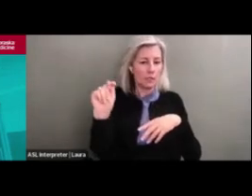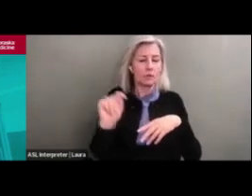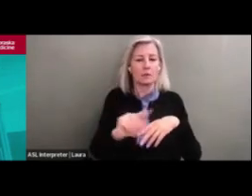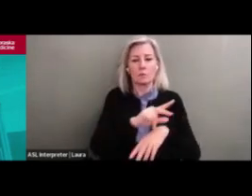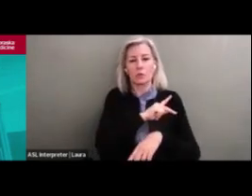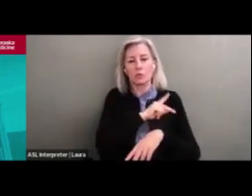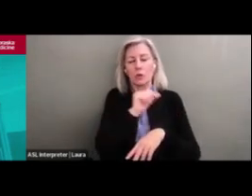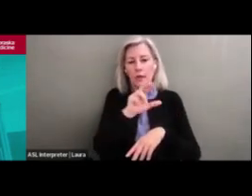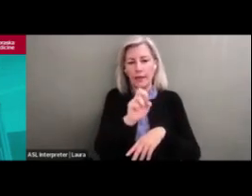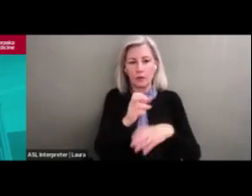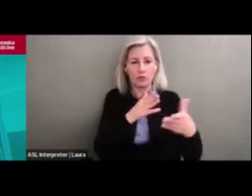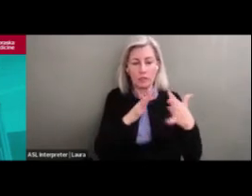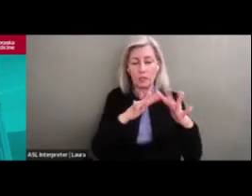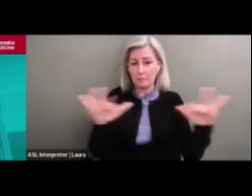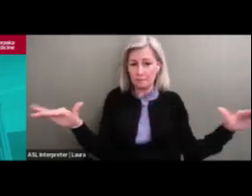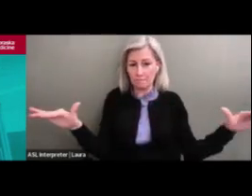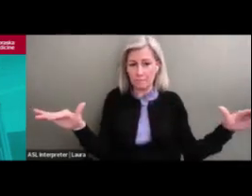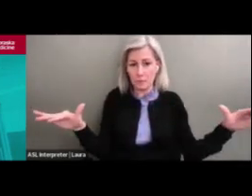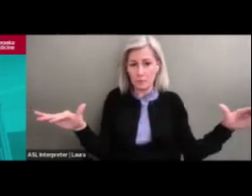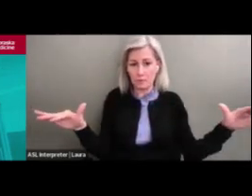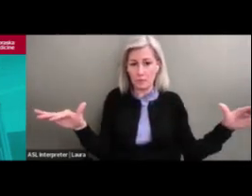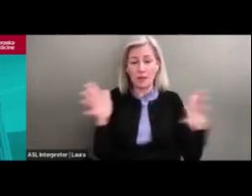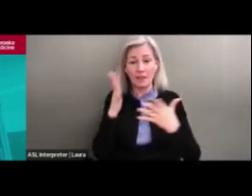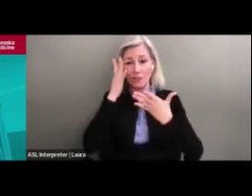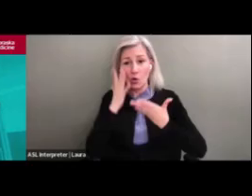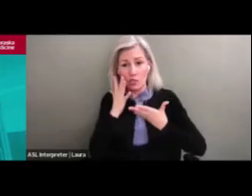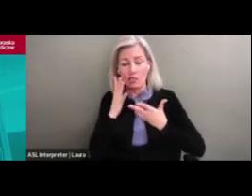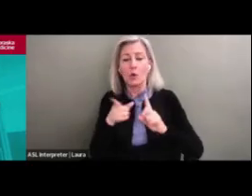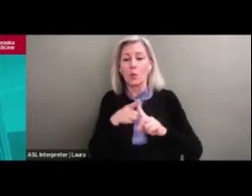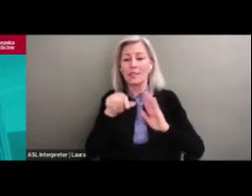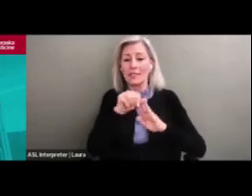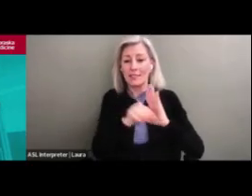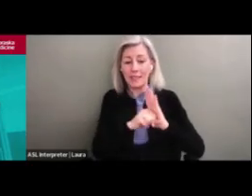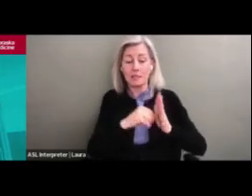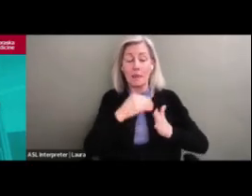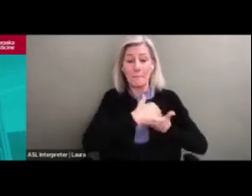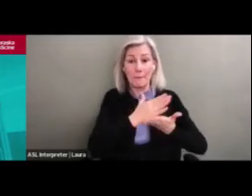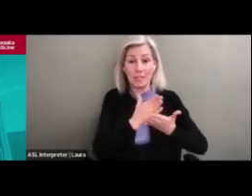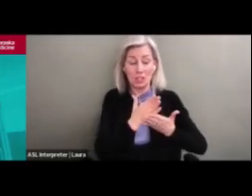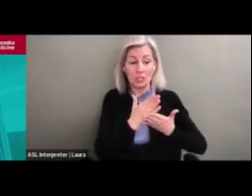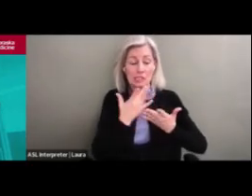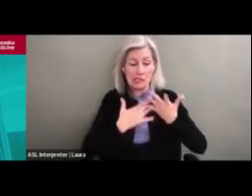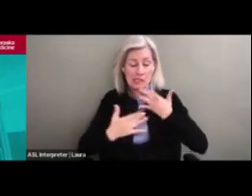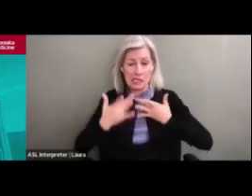I listed some of the optional benefits, states can decide if they want to cover. This includes providing dental care,